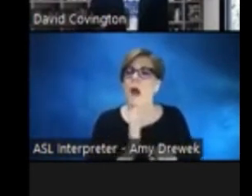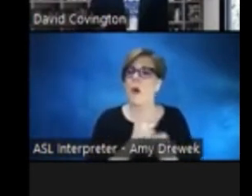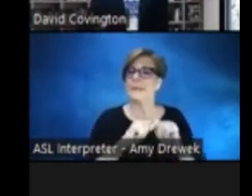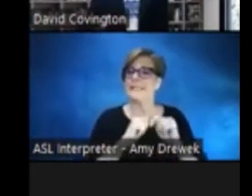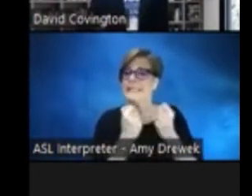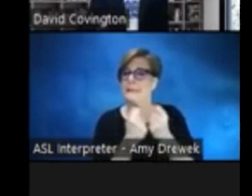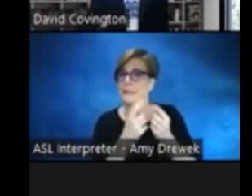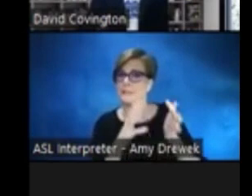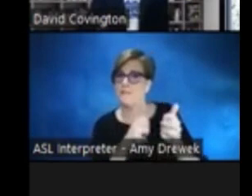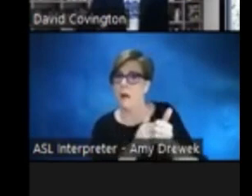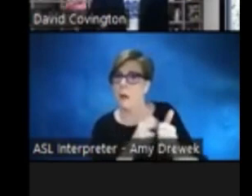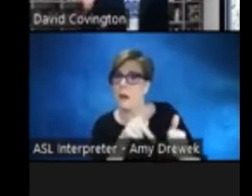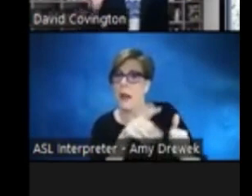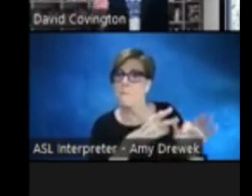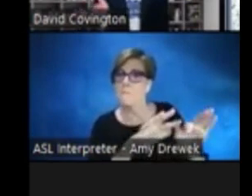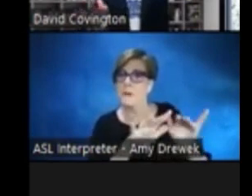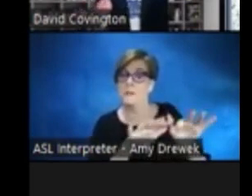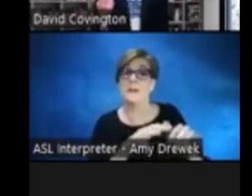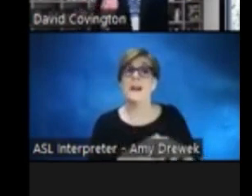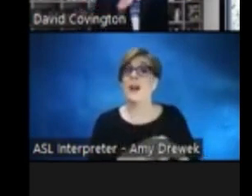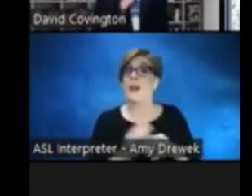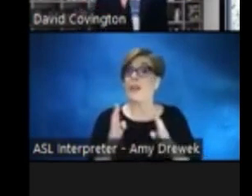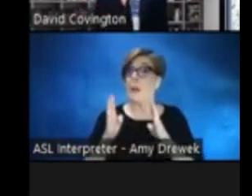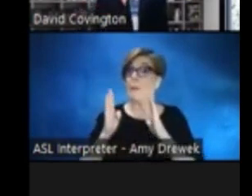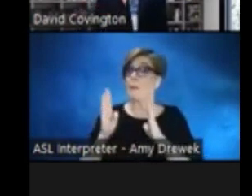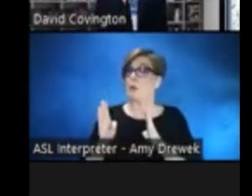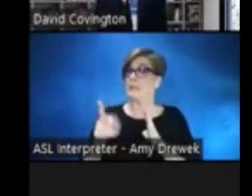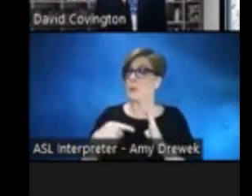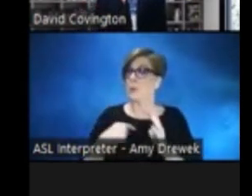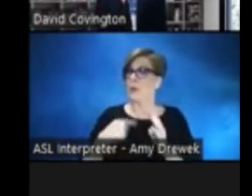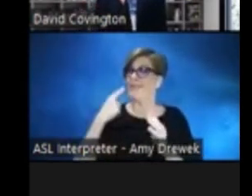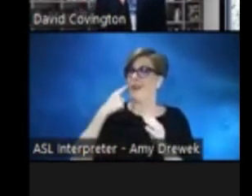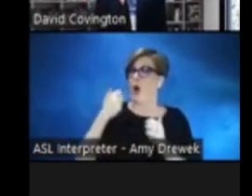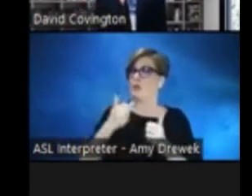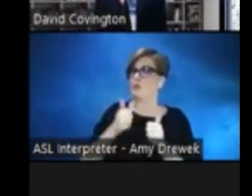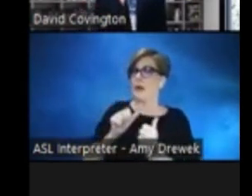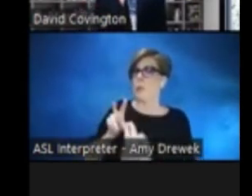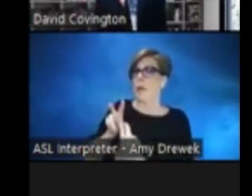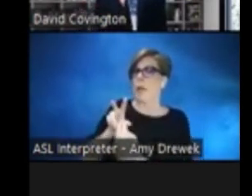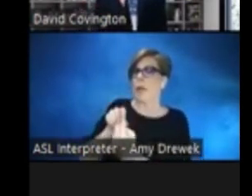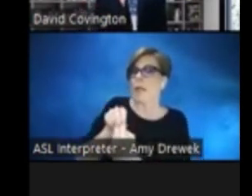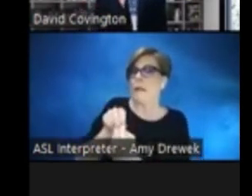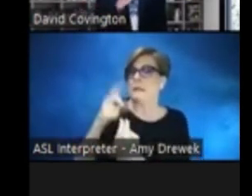THE ACTOR THAT WE THOUGHT WAS TRYING TO LEVERAGE SOMEONE'S IDENTITY TO GET